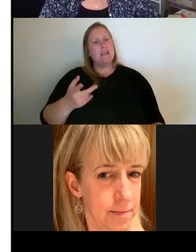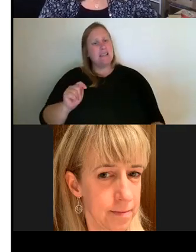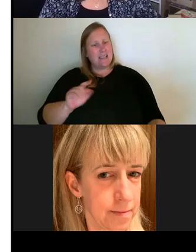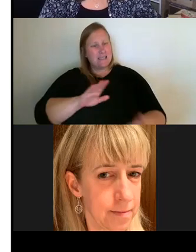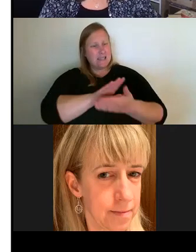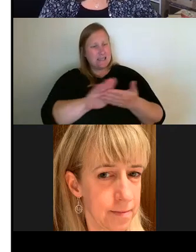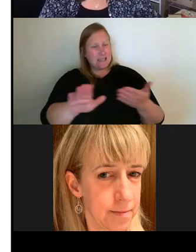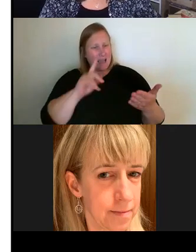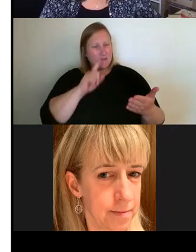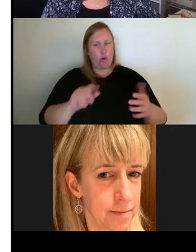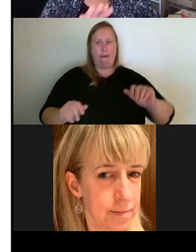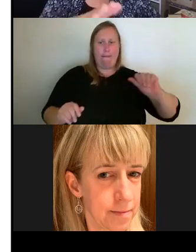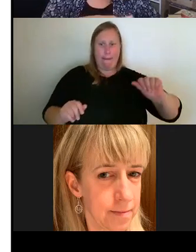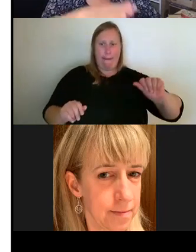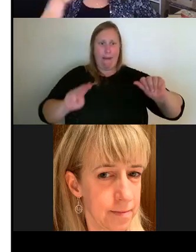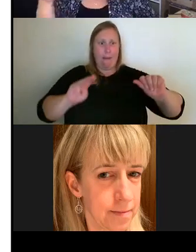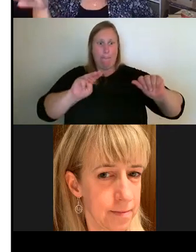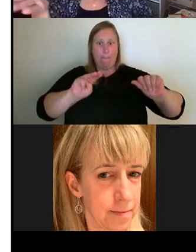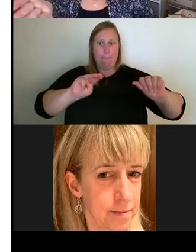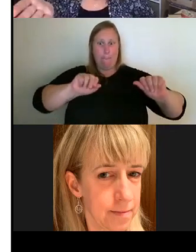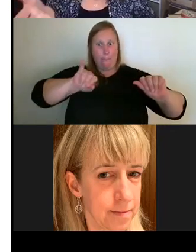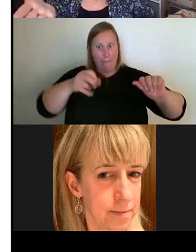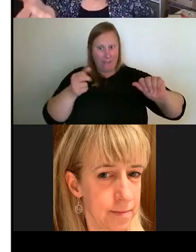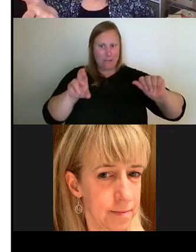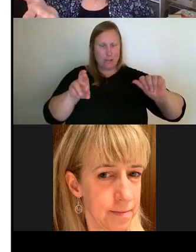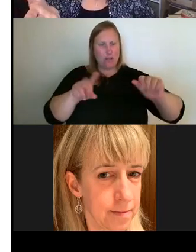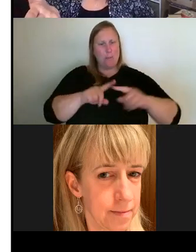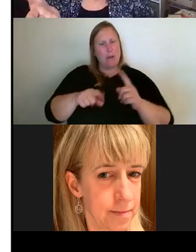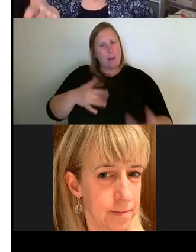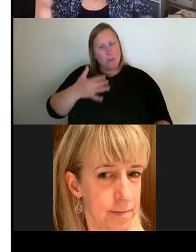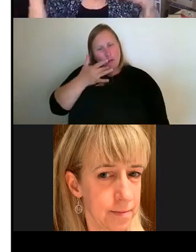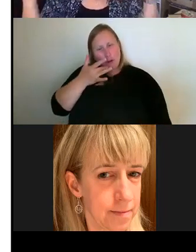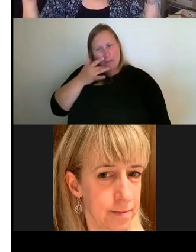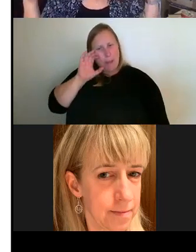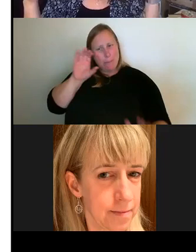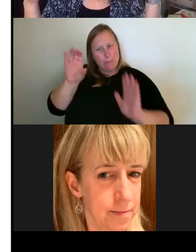major guitar chord, but I will prefer the image.